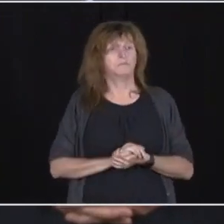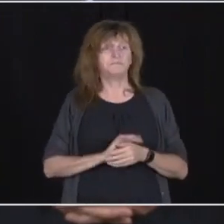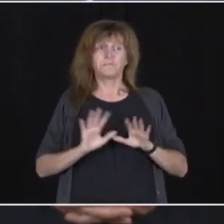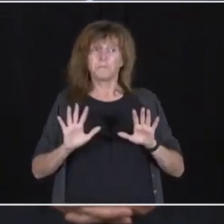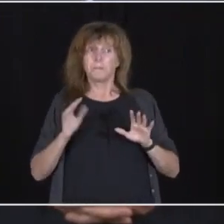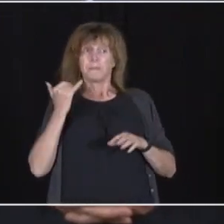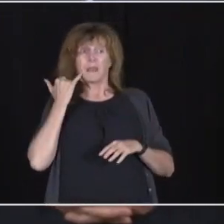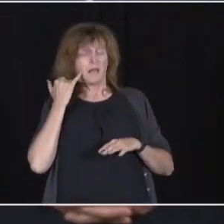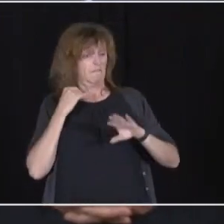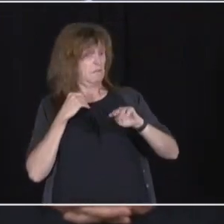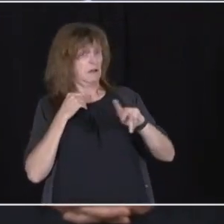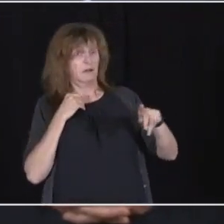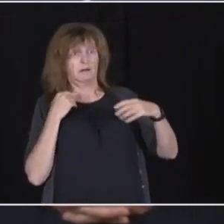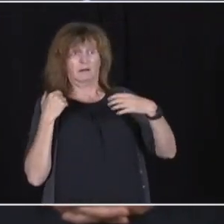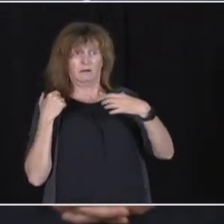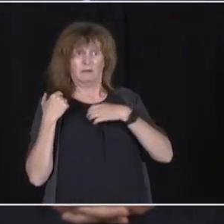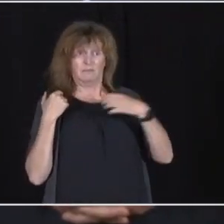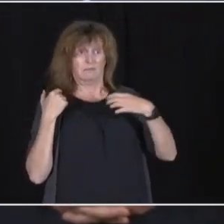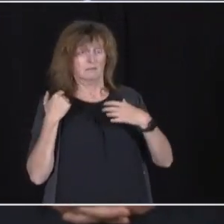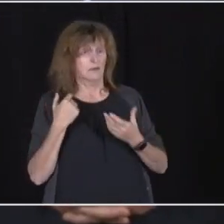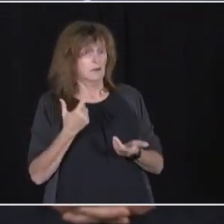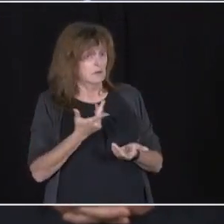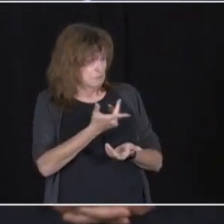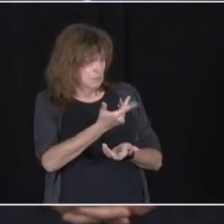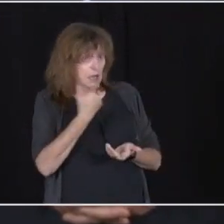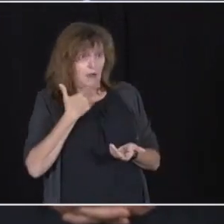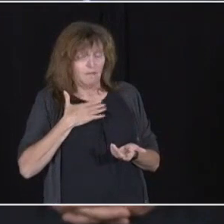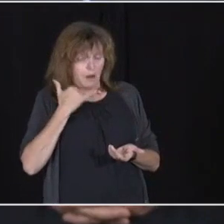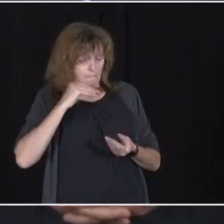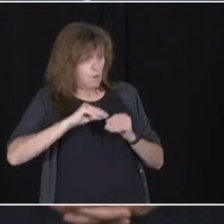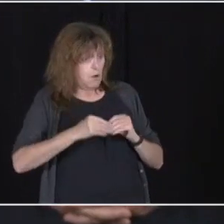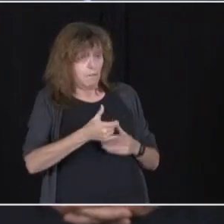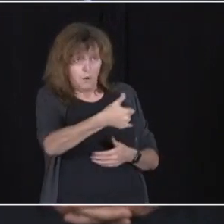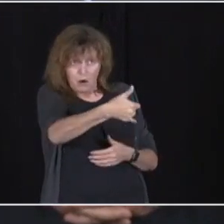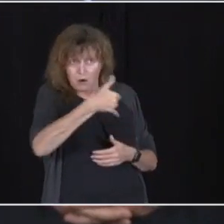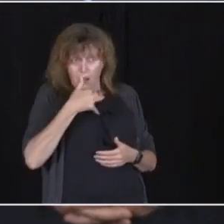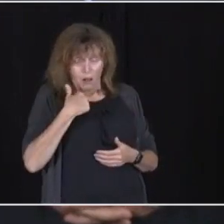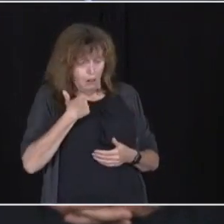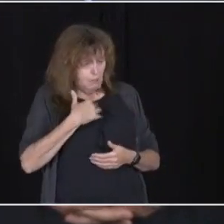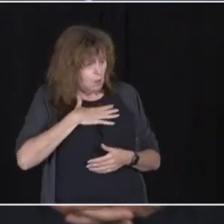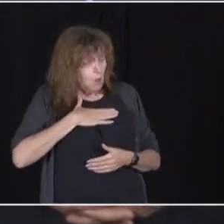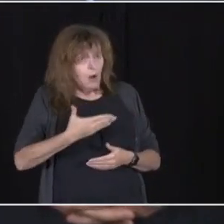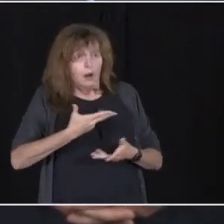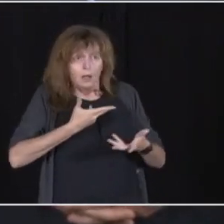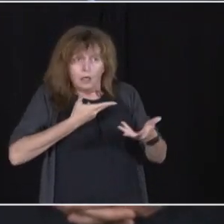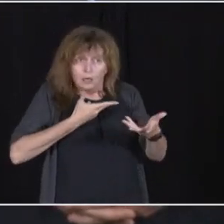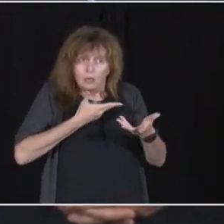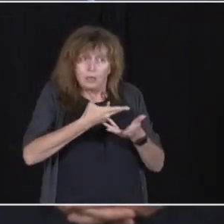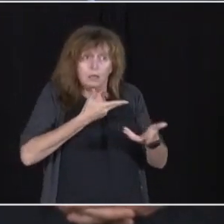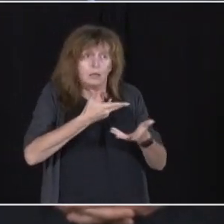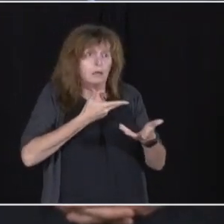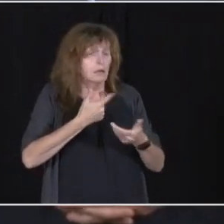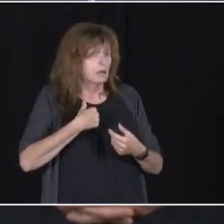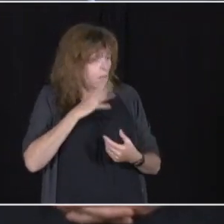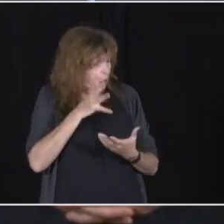These are things that matter to people. Fully transparent. If anyone. Any EPP that has my number, they can call me.